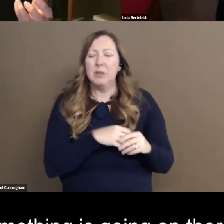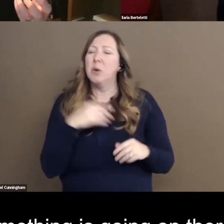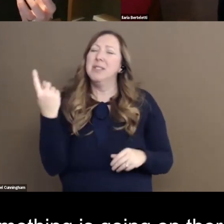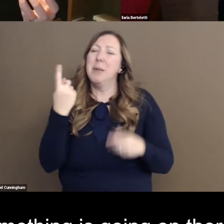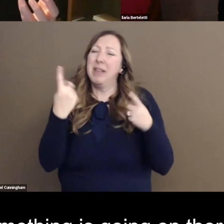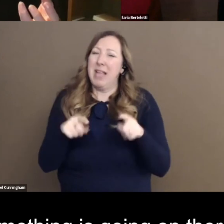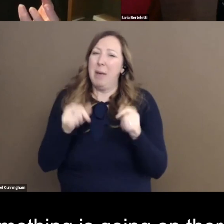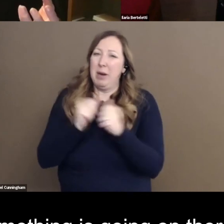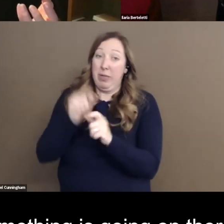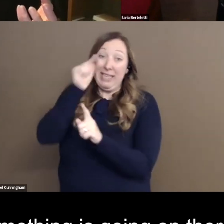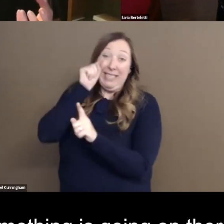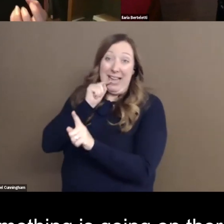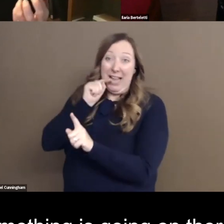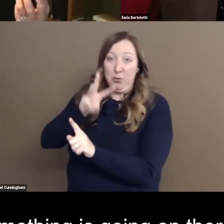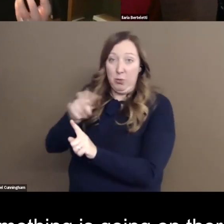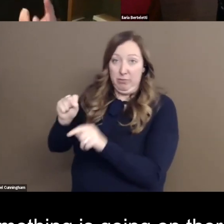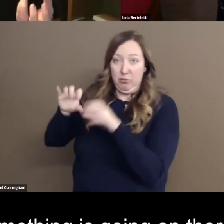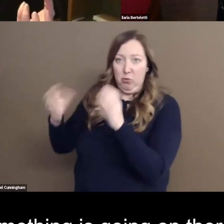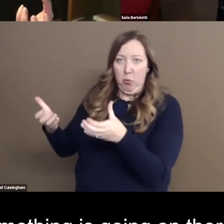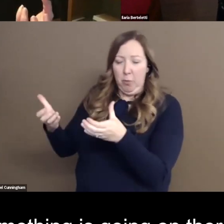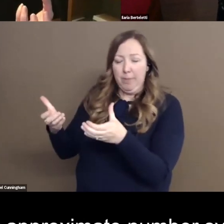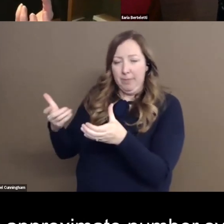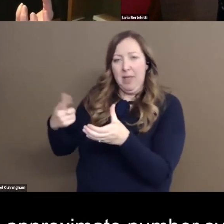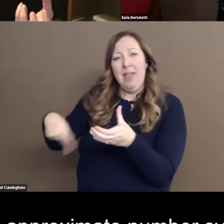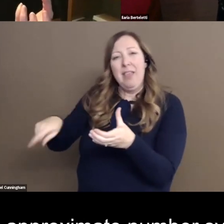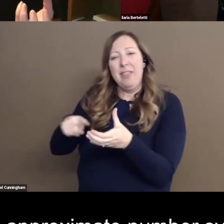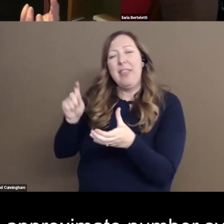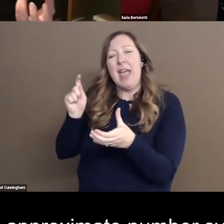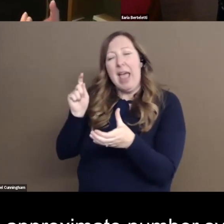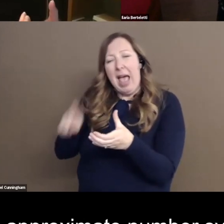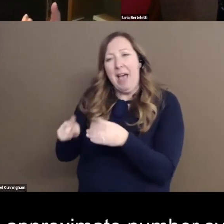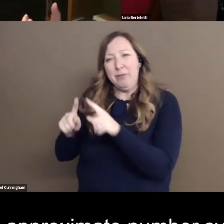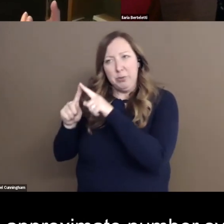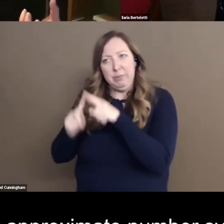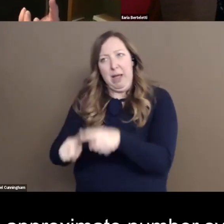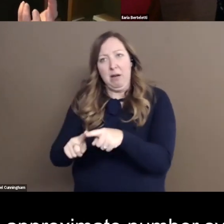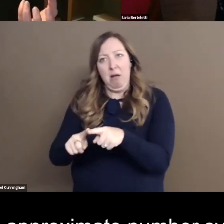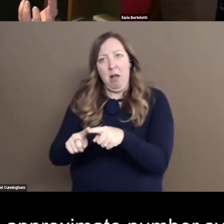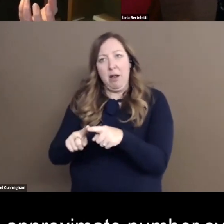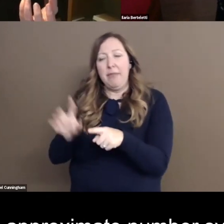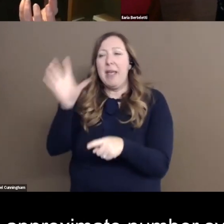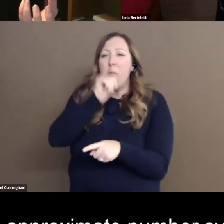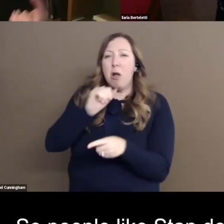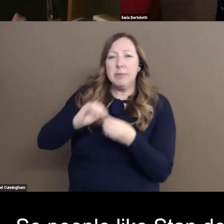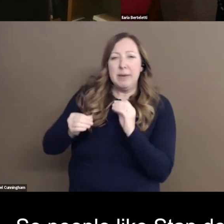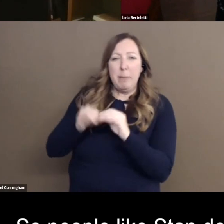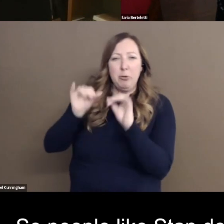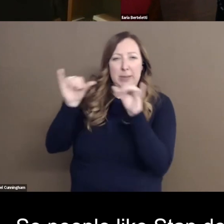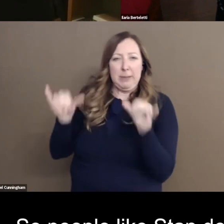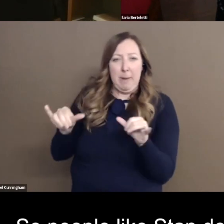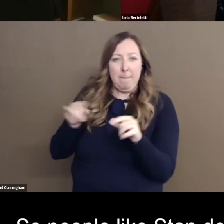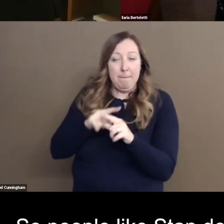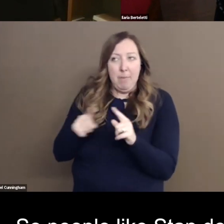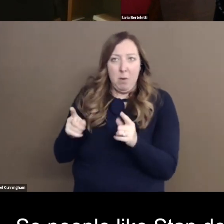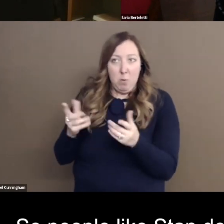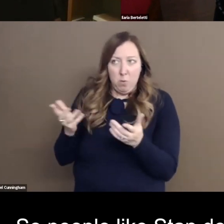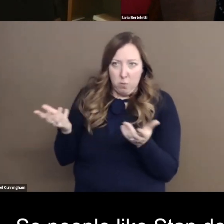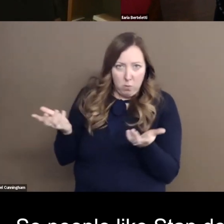they have to use something about the approximate number system maybe but it's not clear